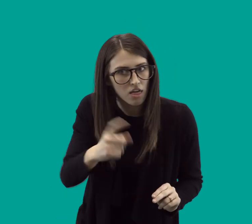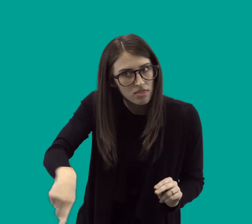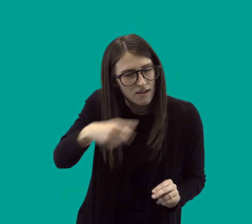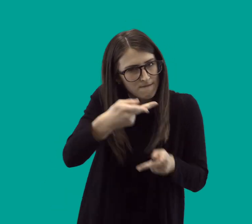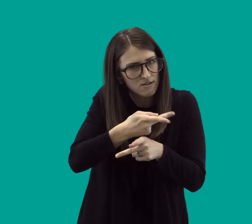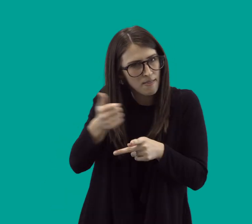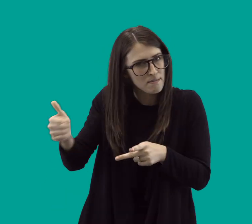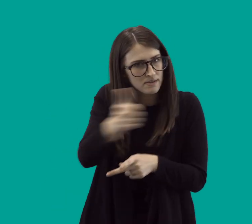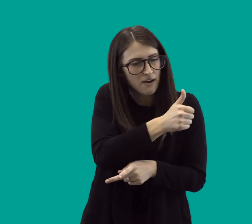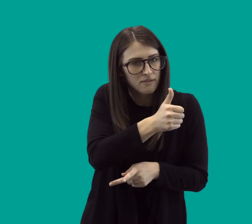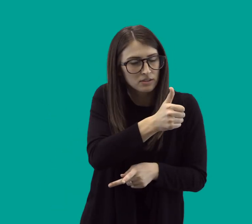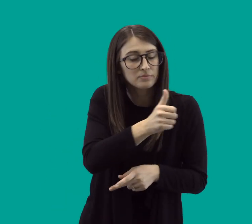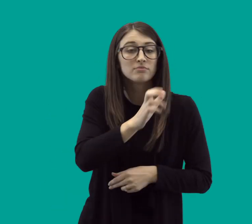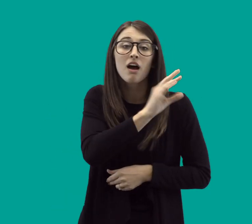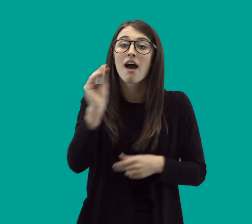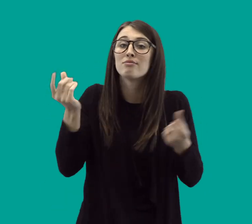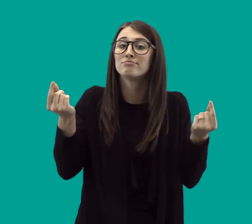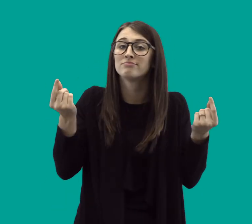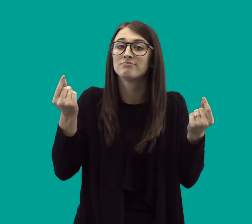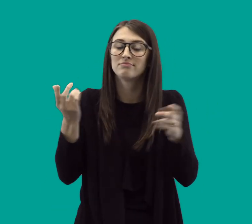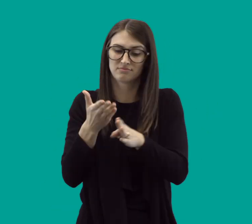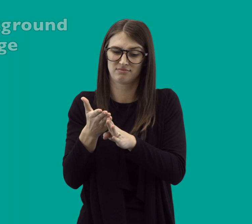I don't tell them the answer I let them figure it out for themselves